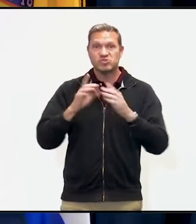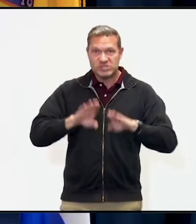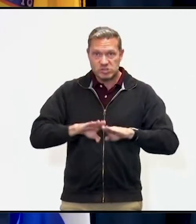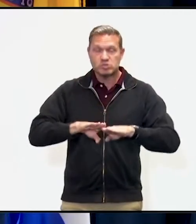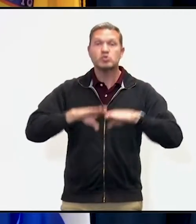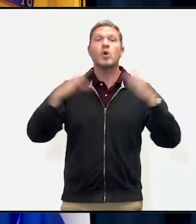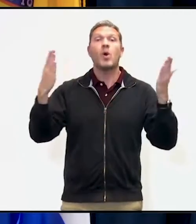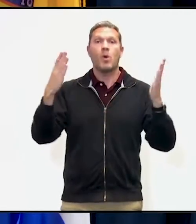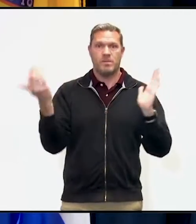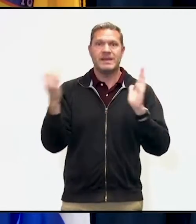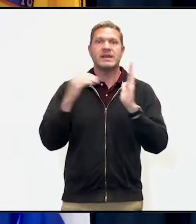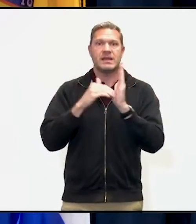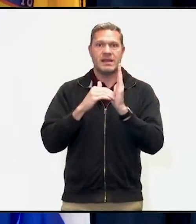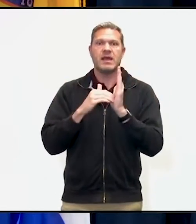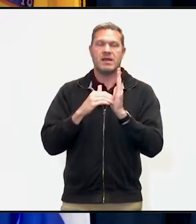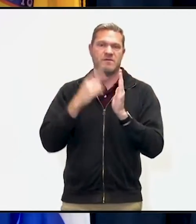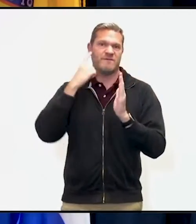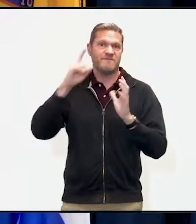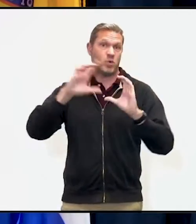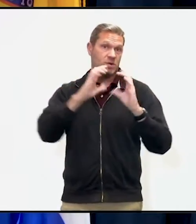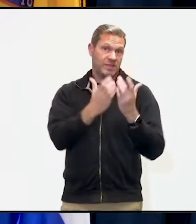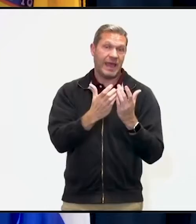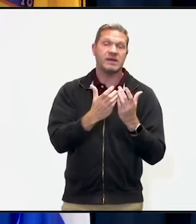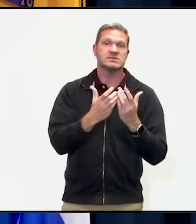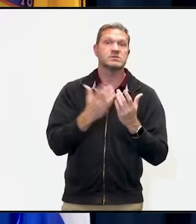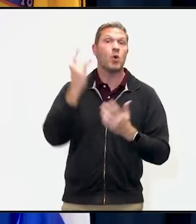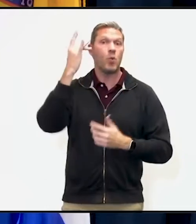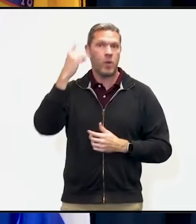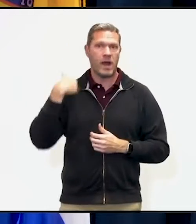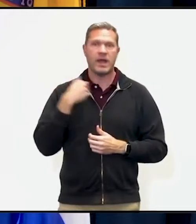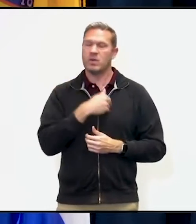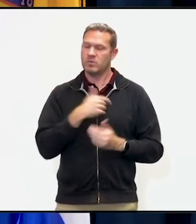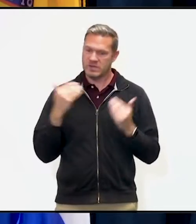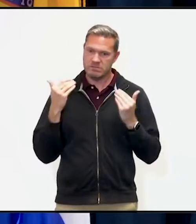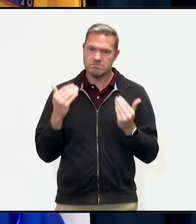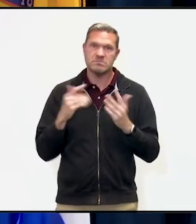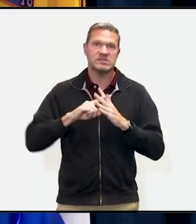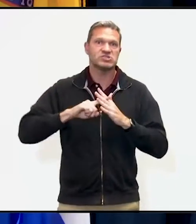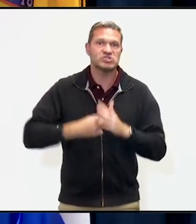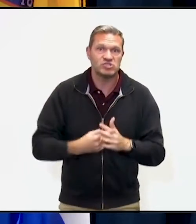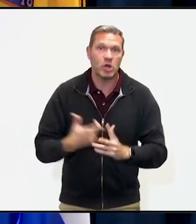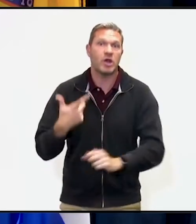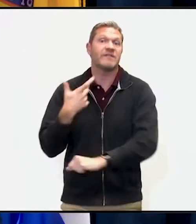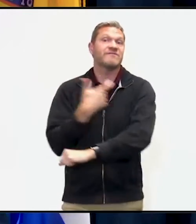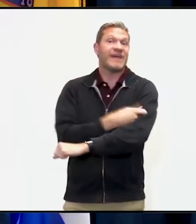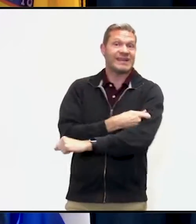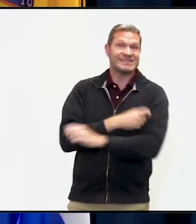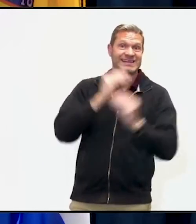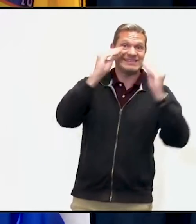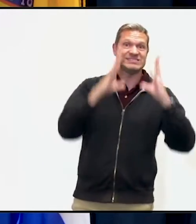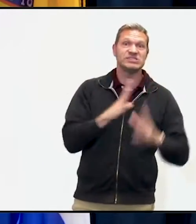to classrooms and so that is because we can in early and of course vaccinated teachers and school staff when we did.